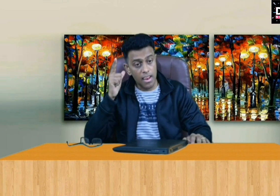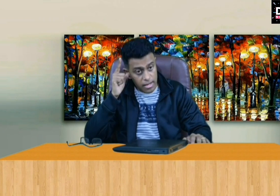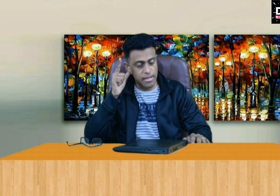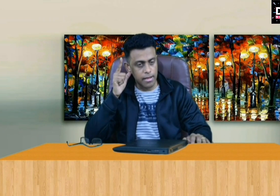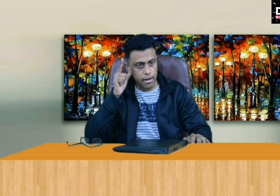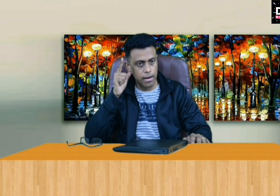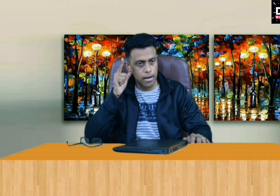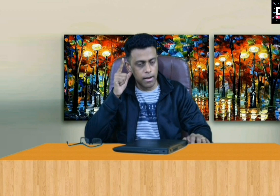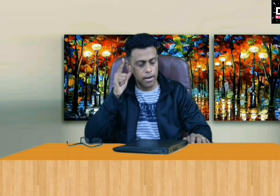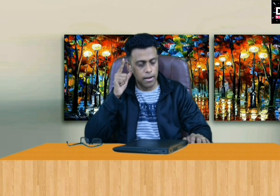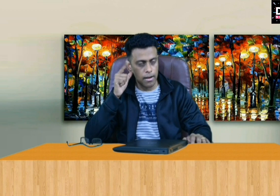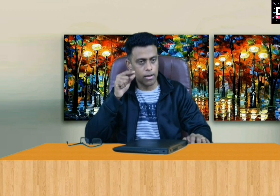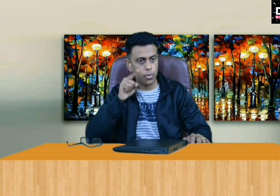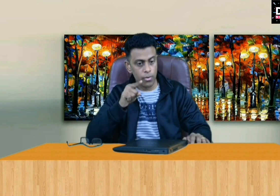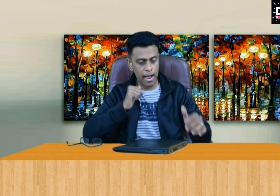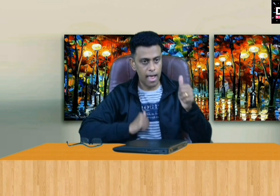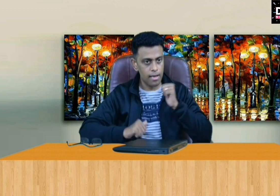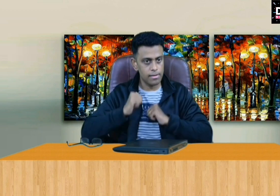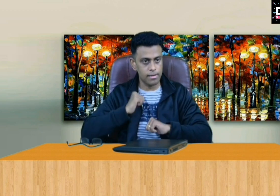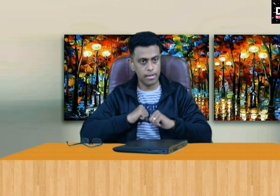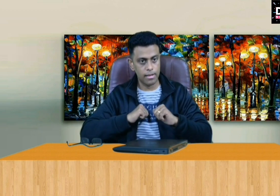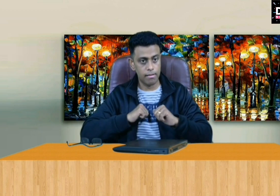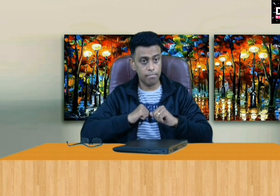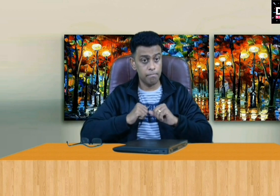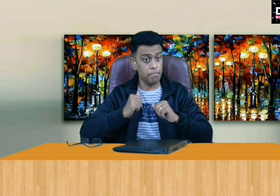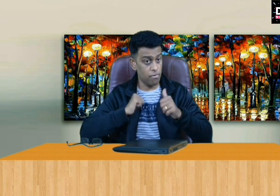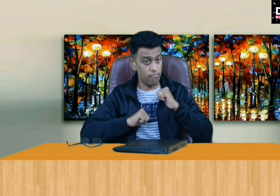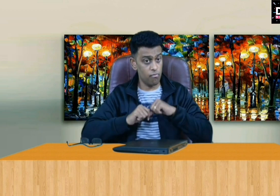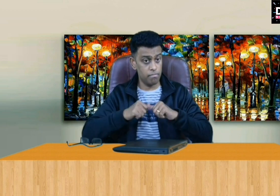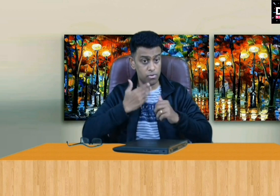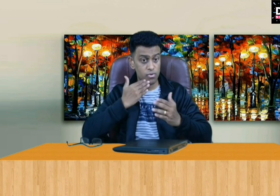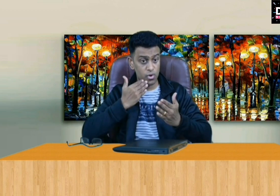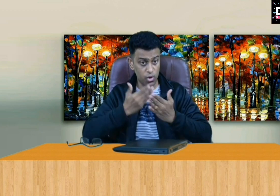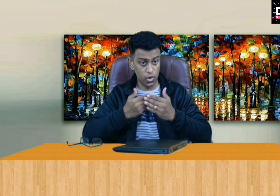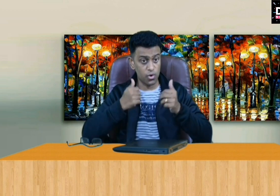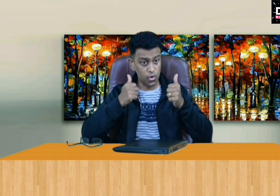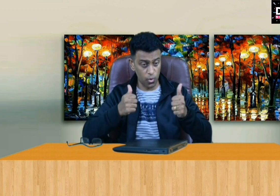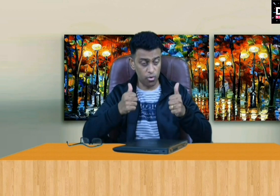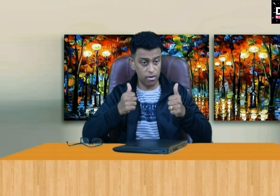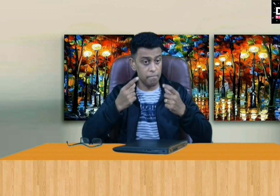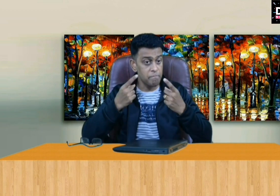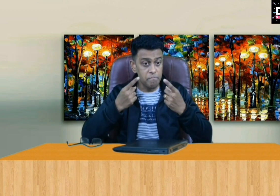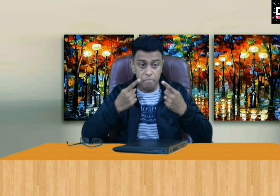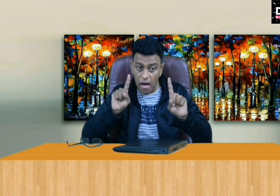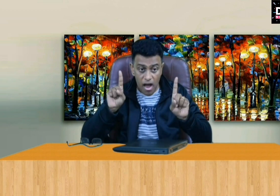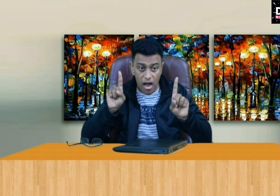Listen, your acting and performance are good.. But..